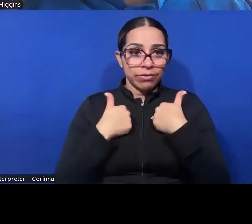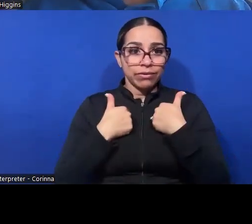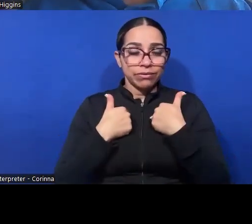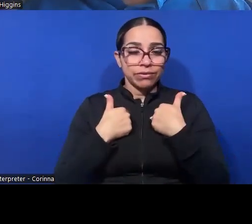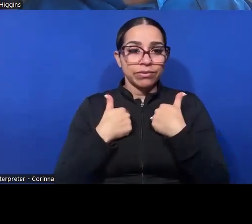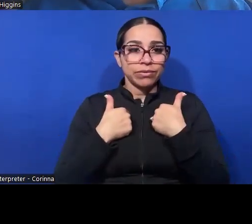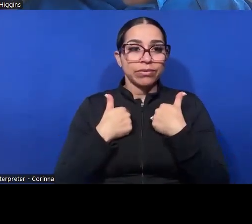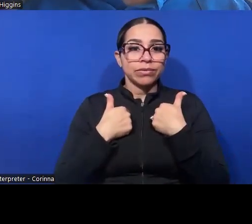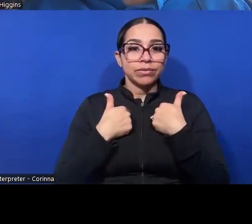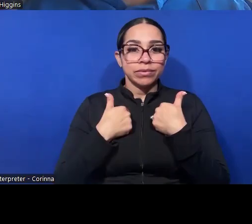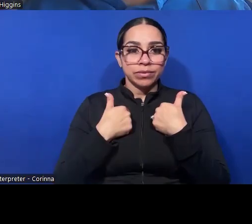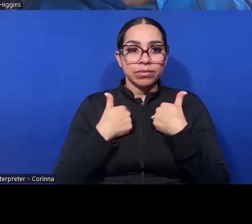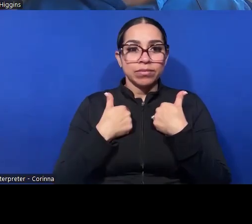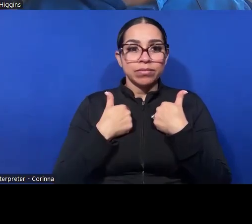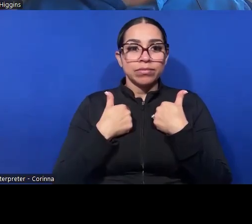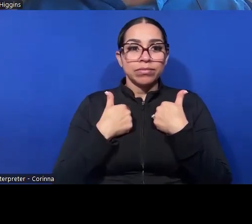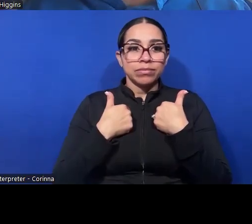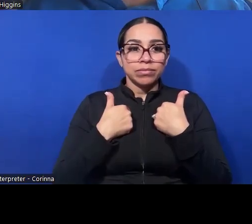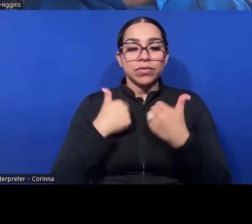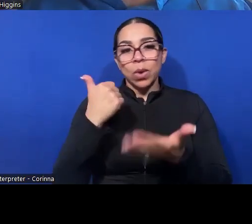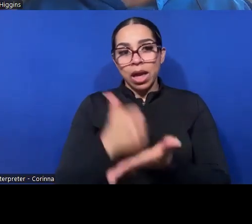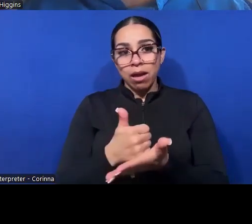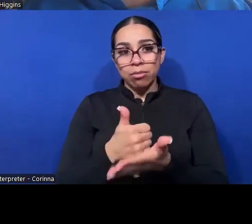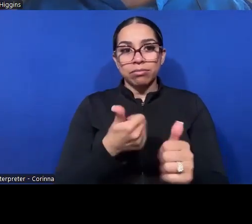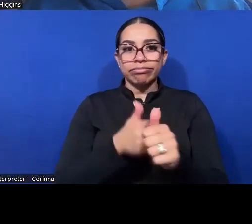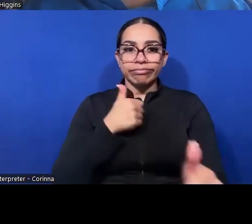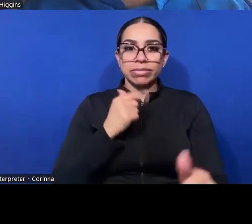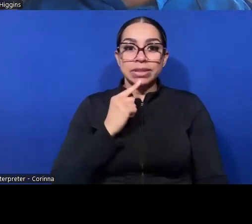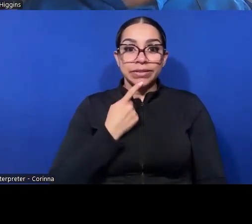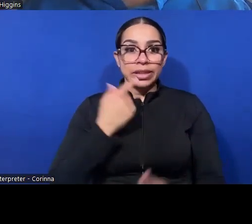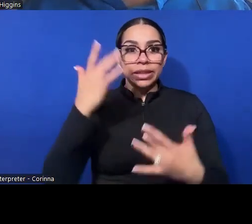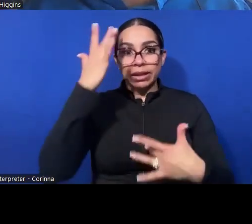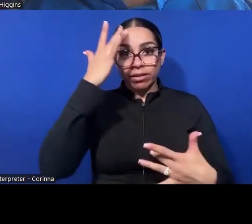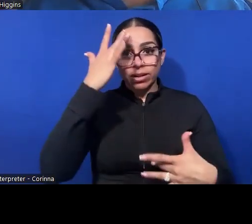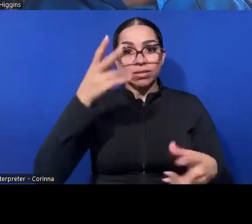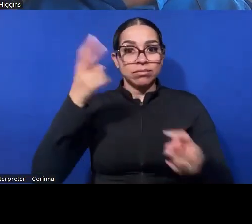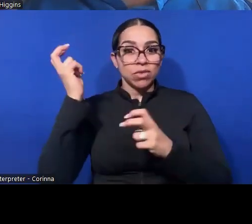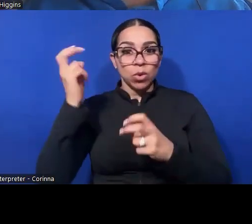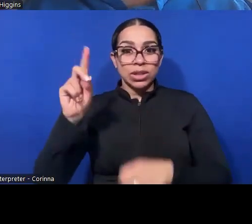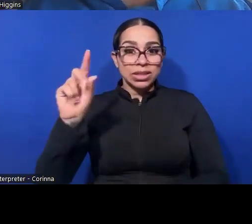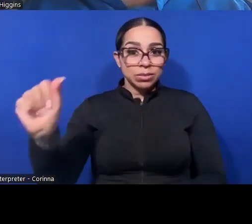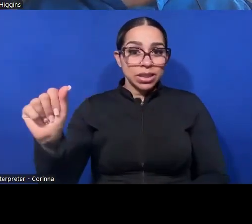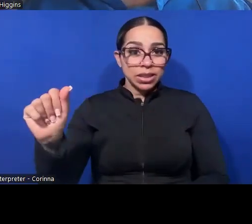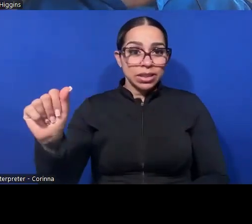To, prevent significant illness or disability. Or to alleviate severe pain.